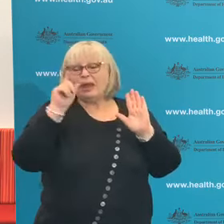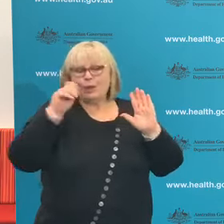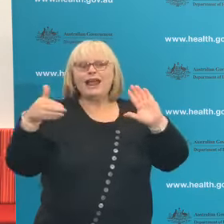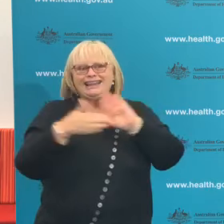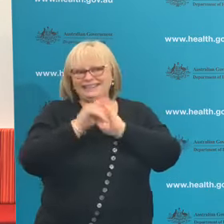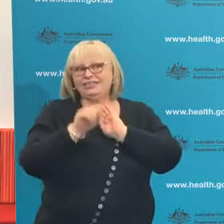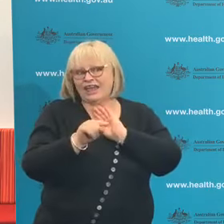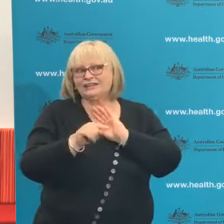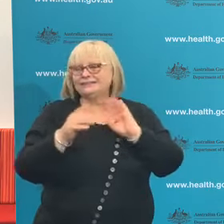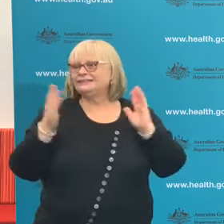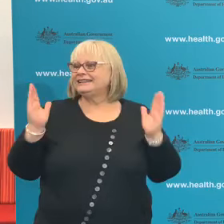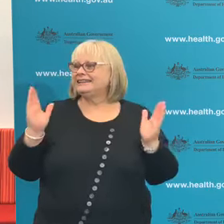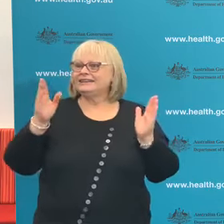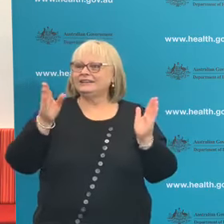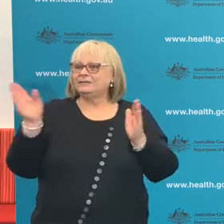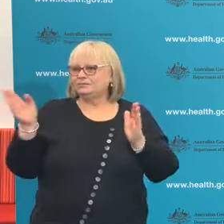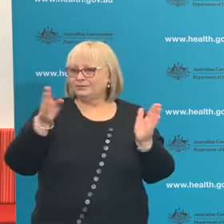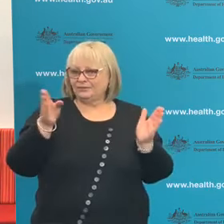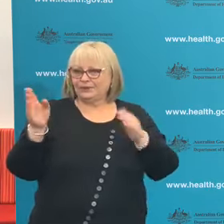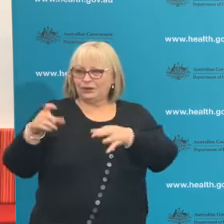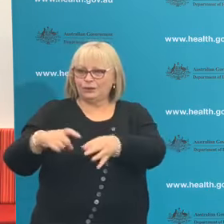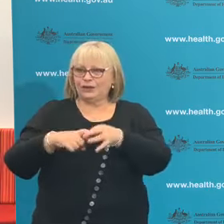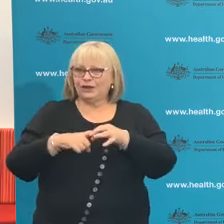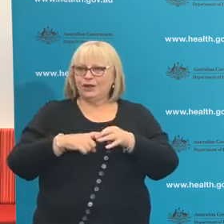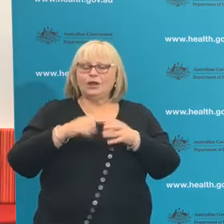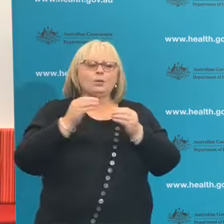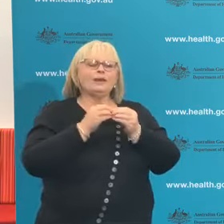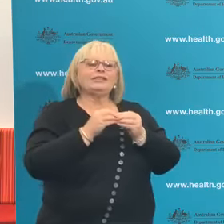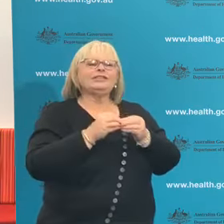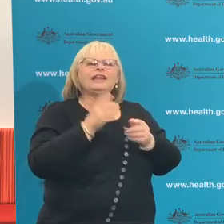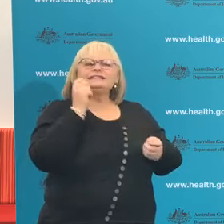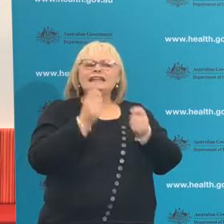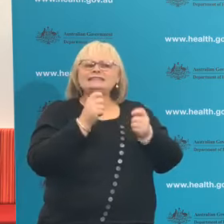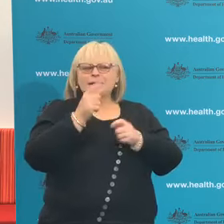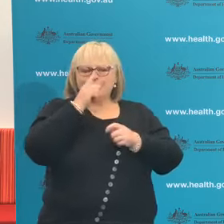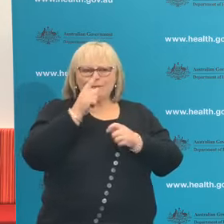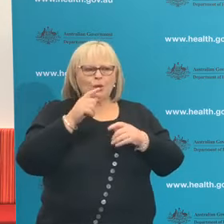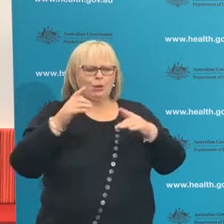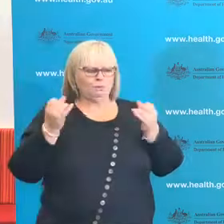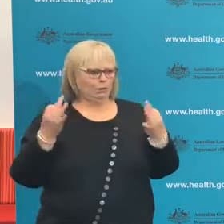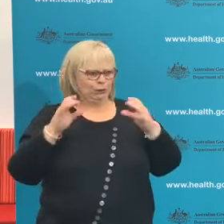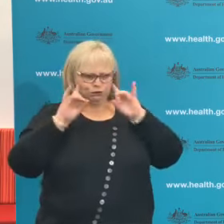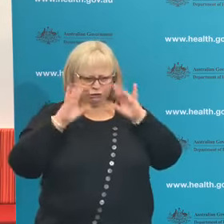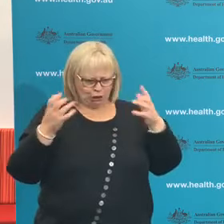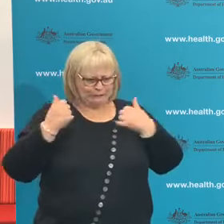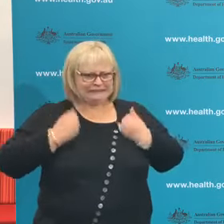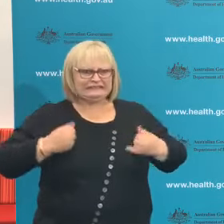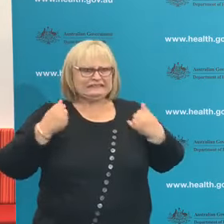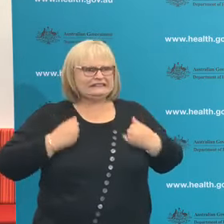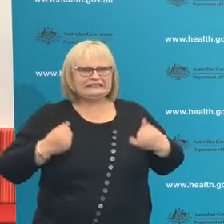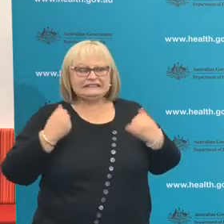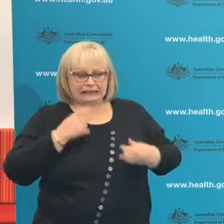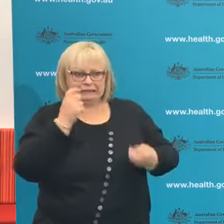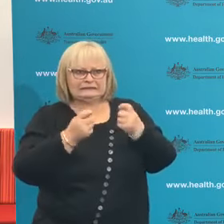Professor Murphy, in terms of testing asymptomatic people, how would you figure out who to test? What are the groups that you are considering in regards to testing?